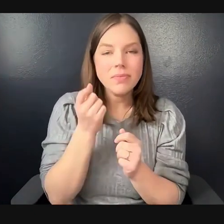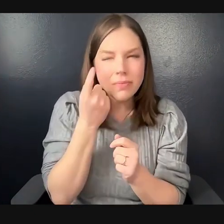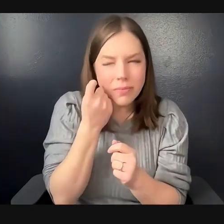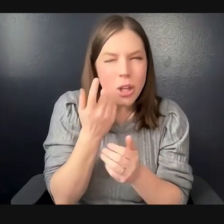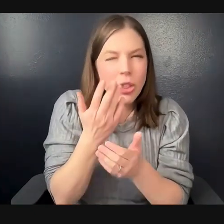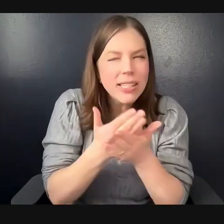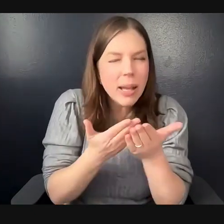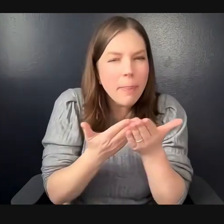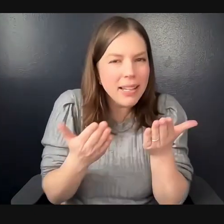happened to someone else.